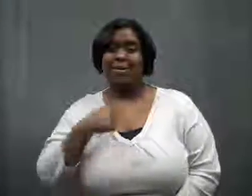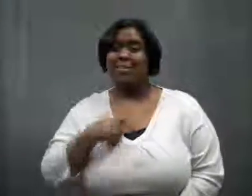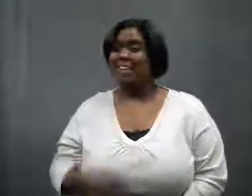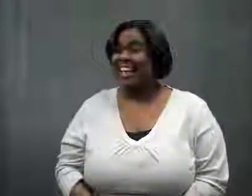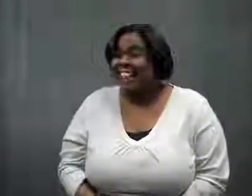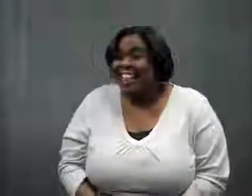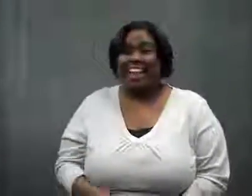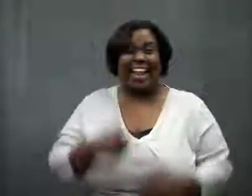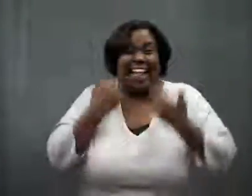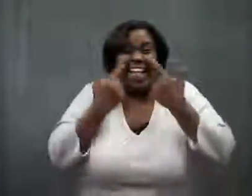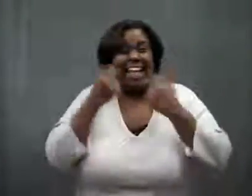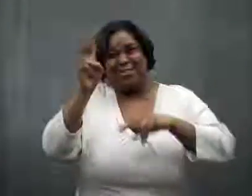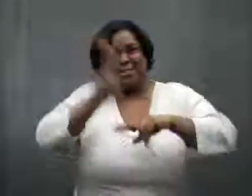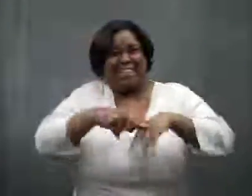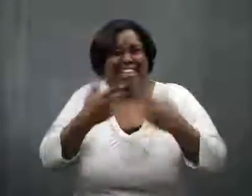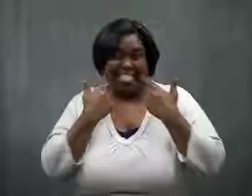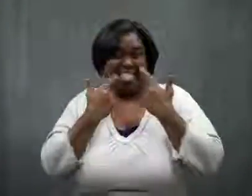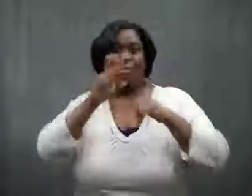Then I would laugh, and use this expression, which is the normal one.